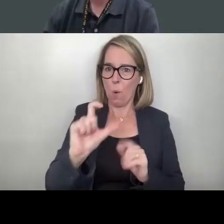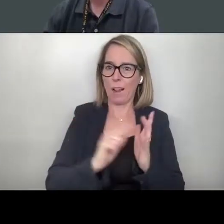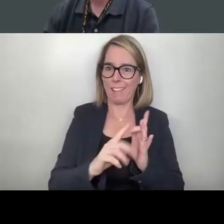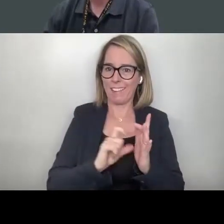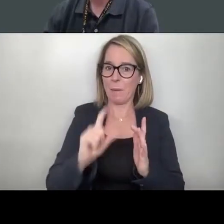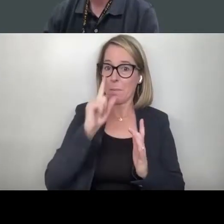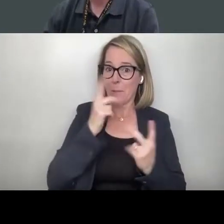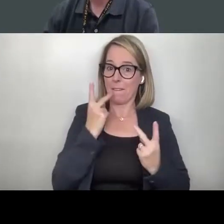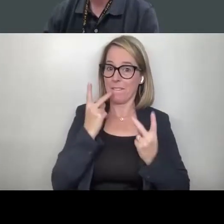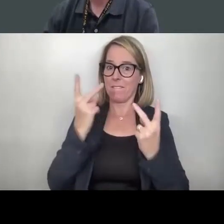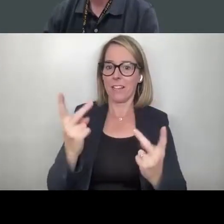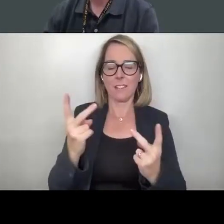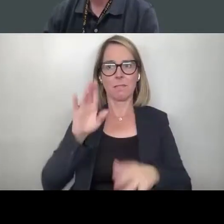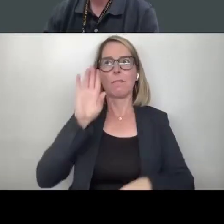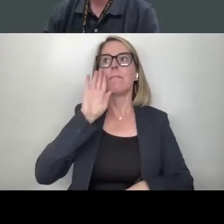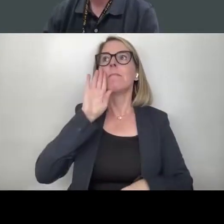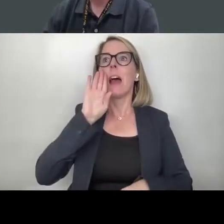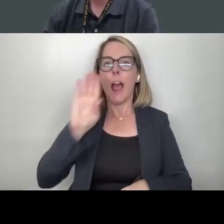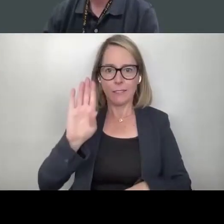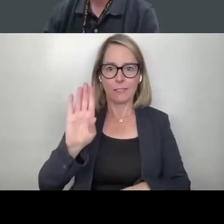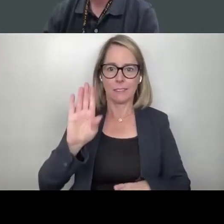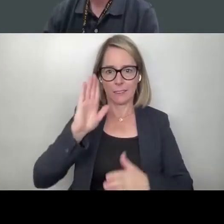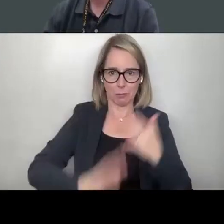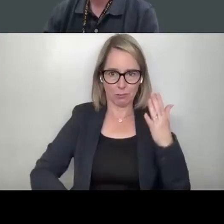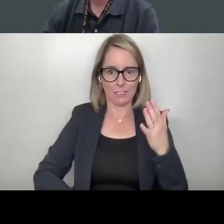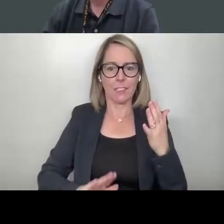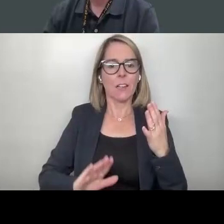What do you see happen when they're transferred to other clinics or settings?